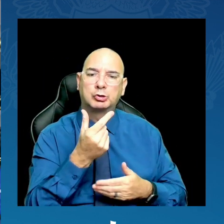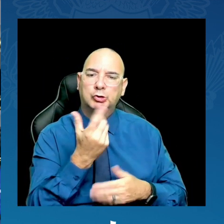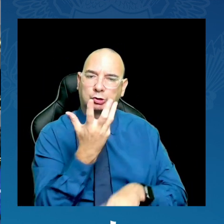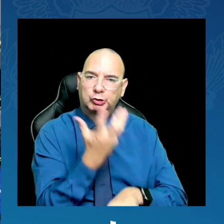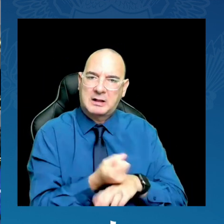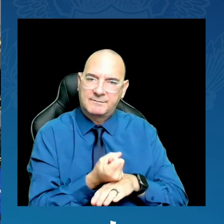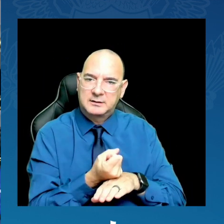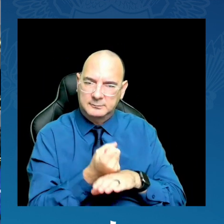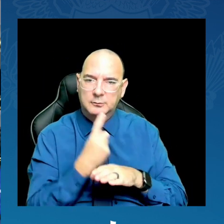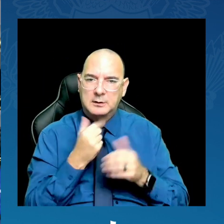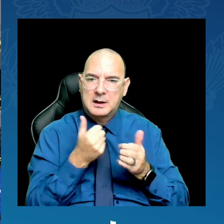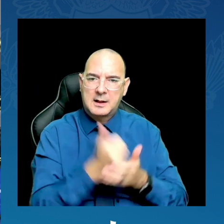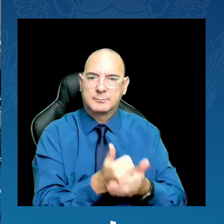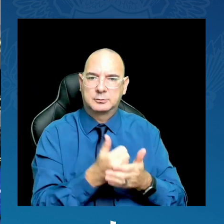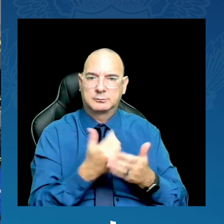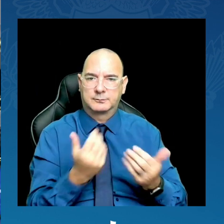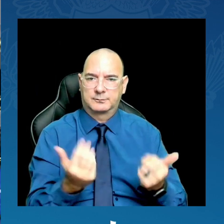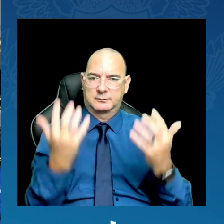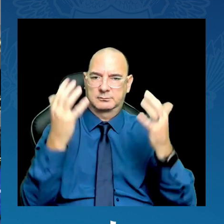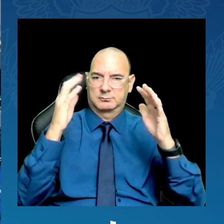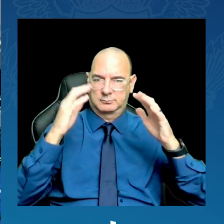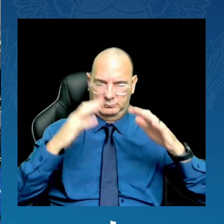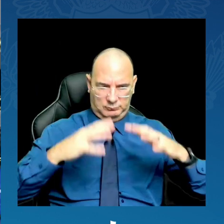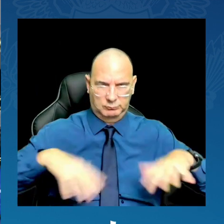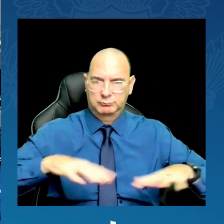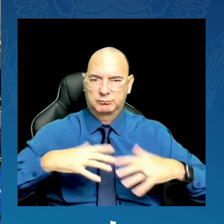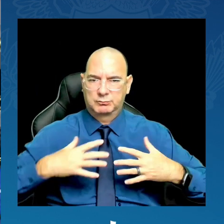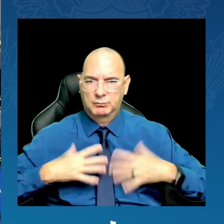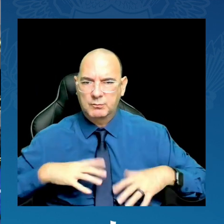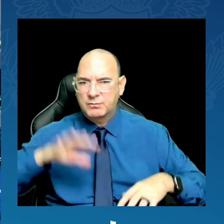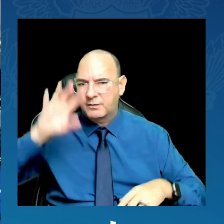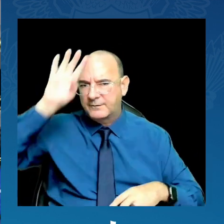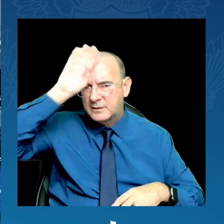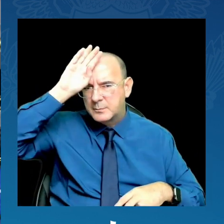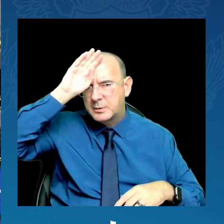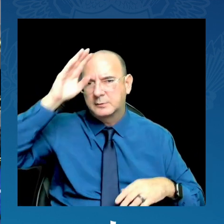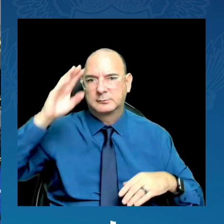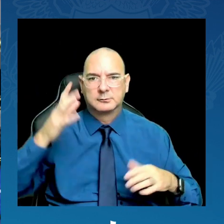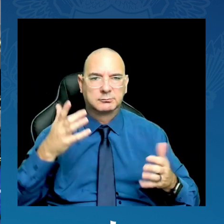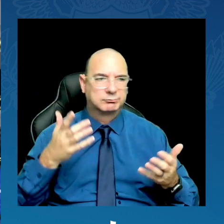electrical workers and firefighters. Materials science research on the International Space Station